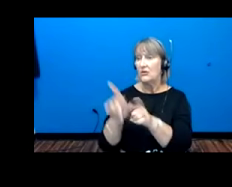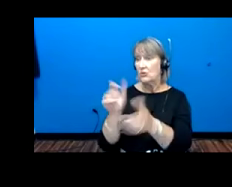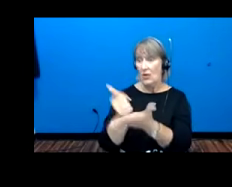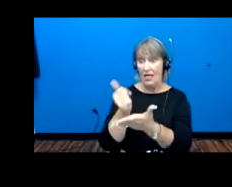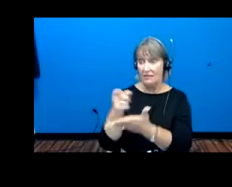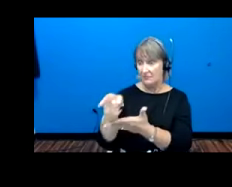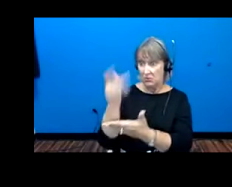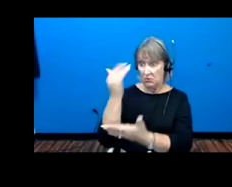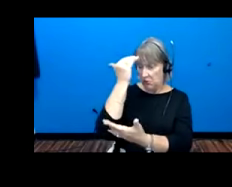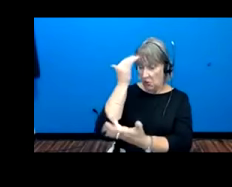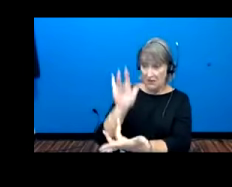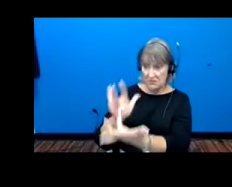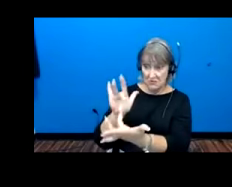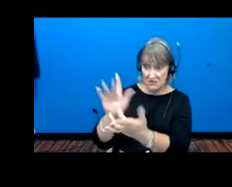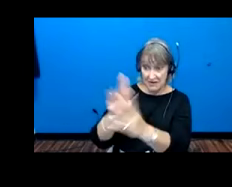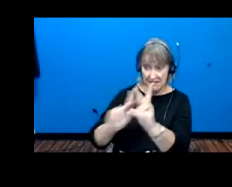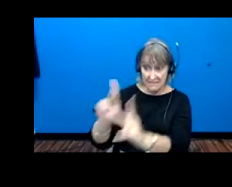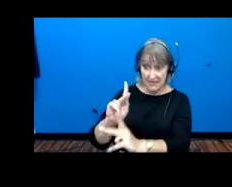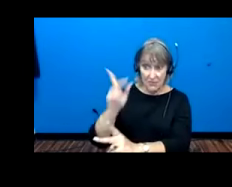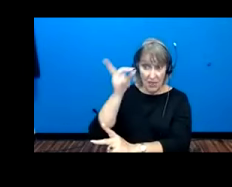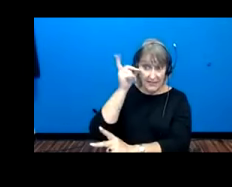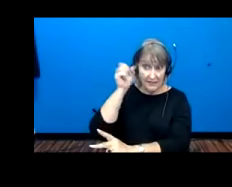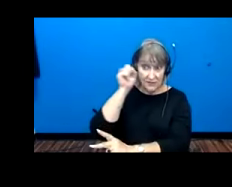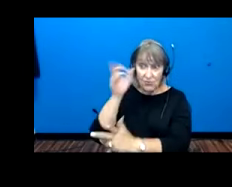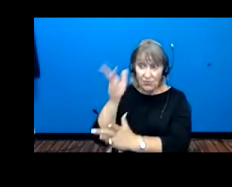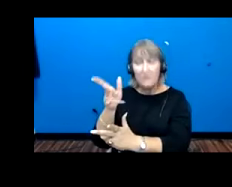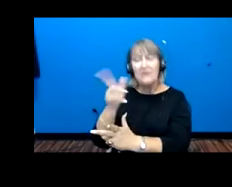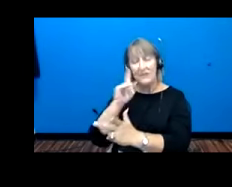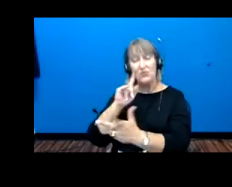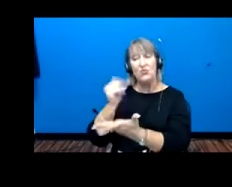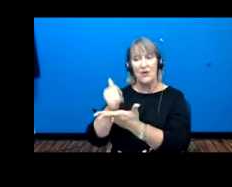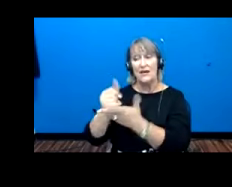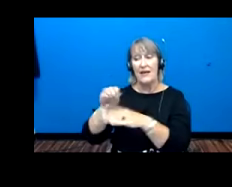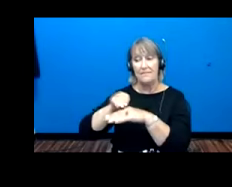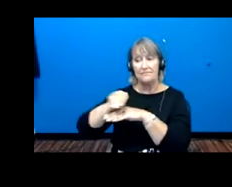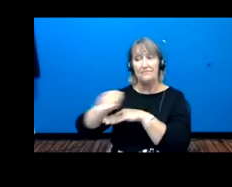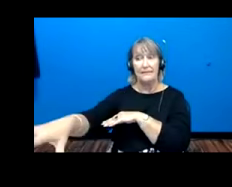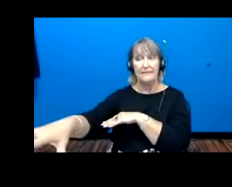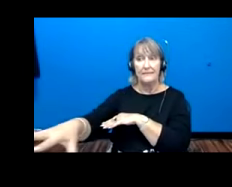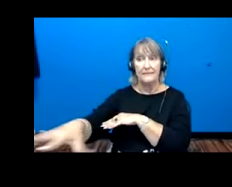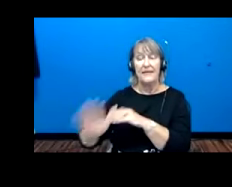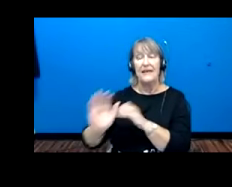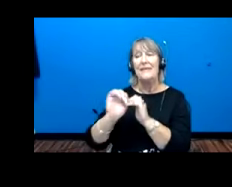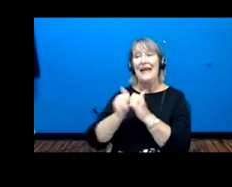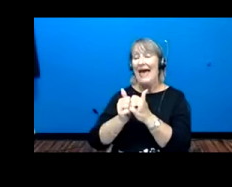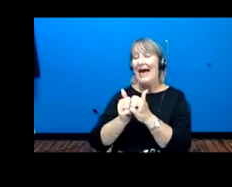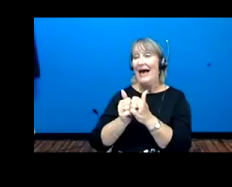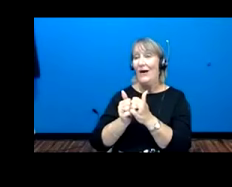about how we got to these documents and to this very focused assistance